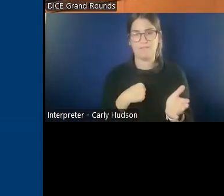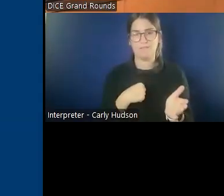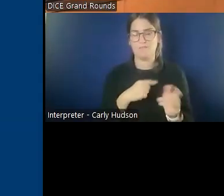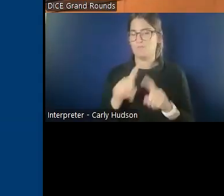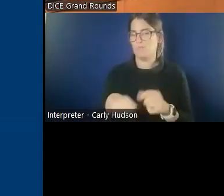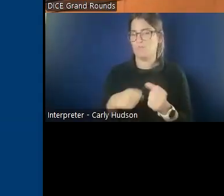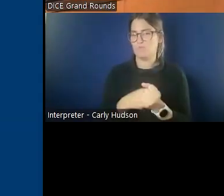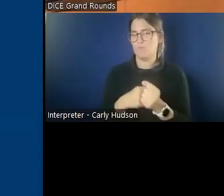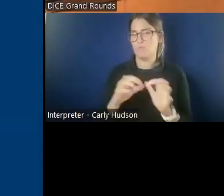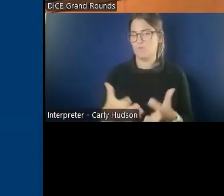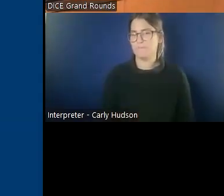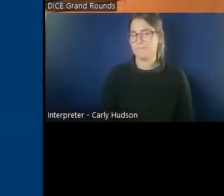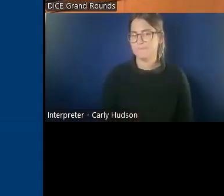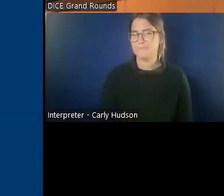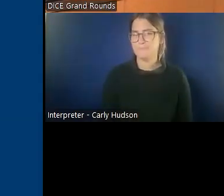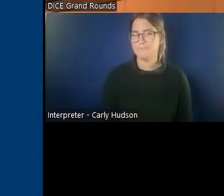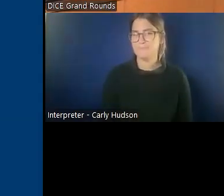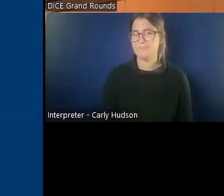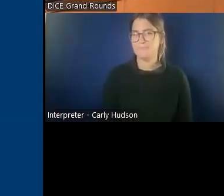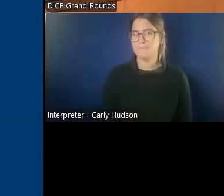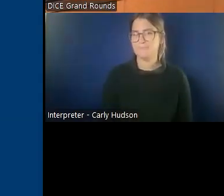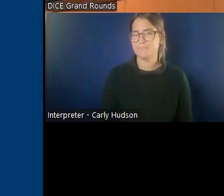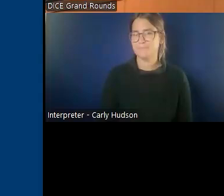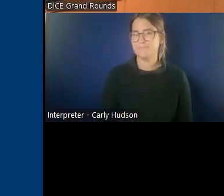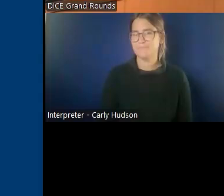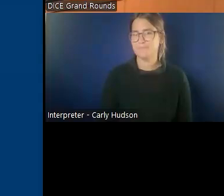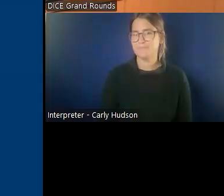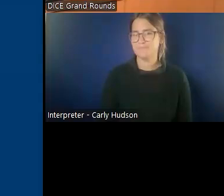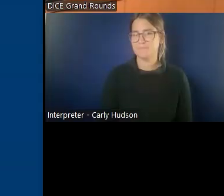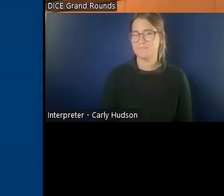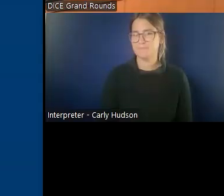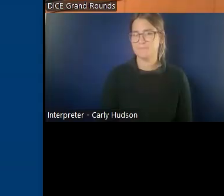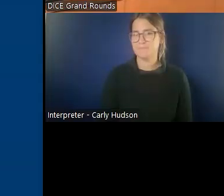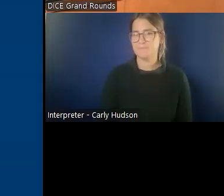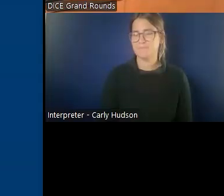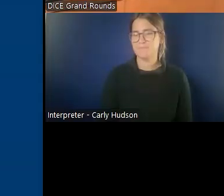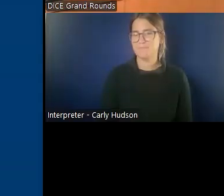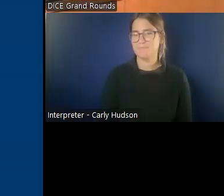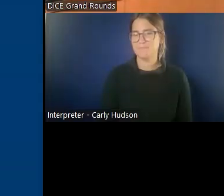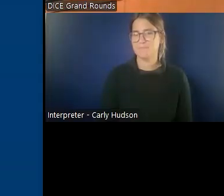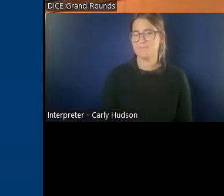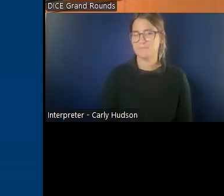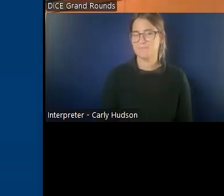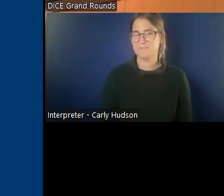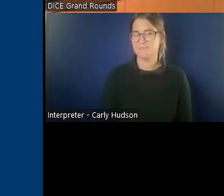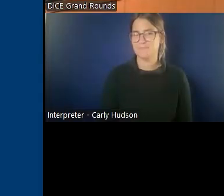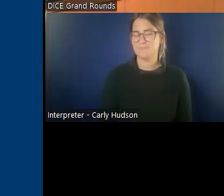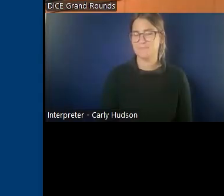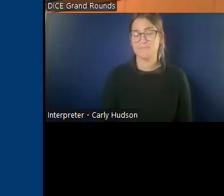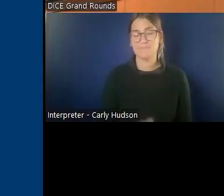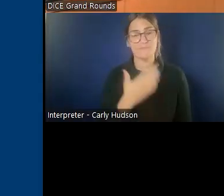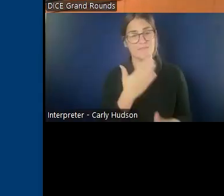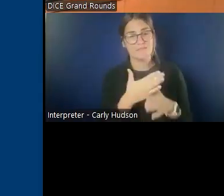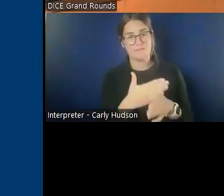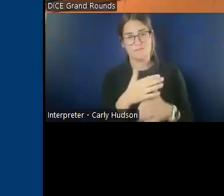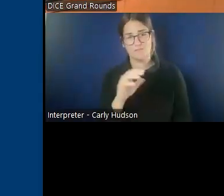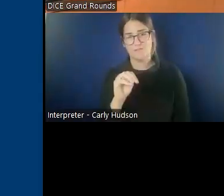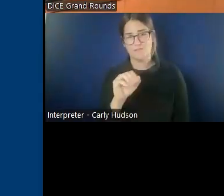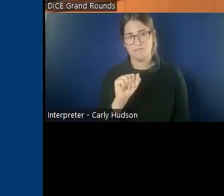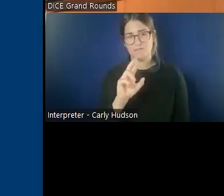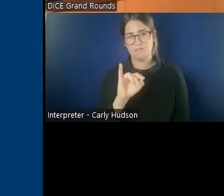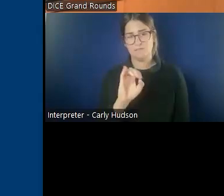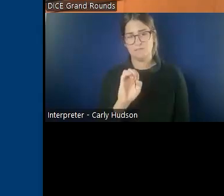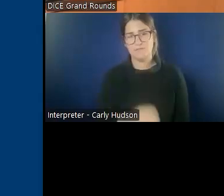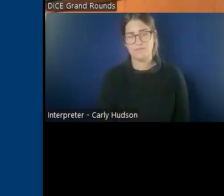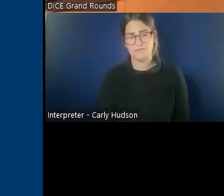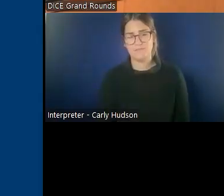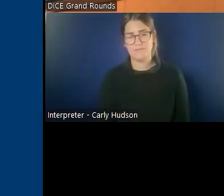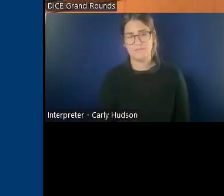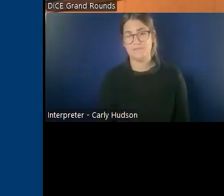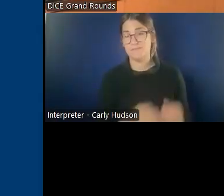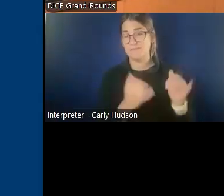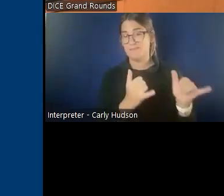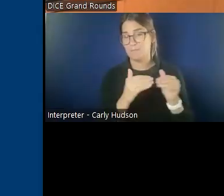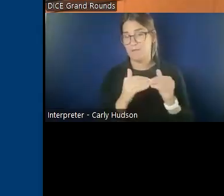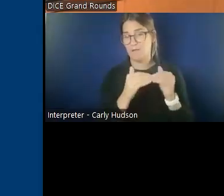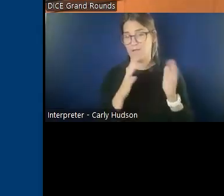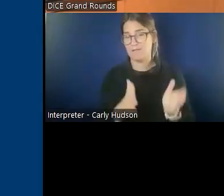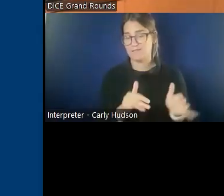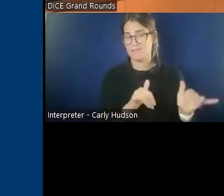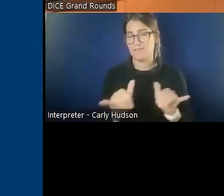group yeah thank you for sharing that Marie um really like my colleagues I was also really in